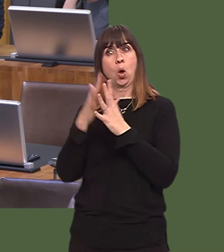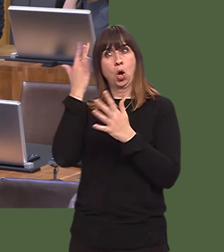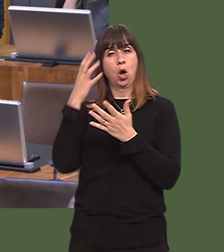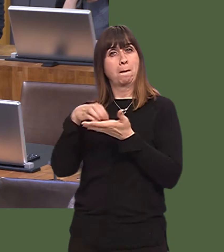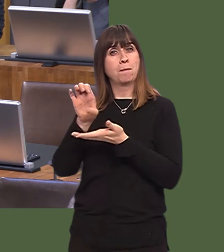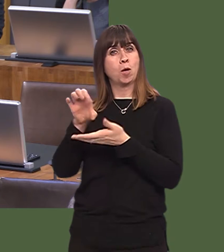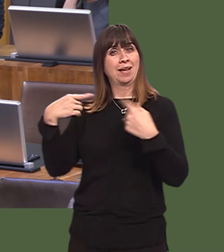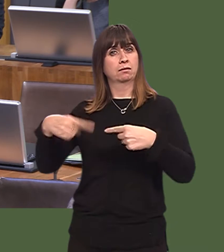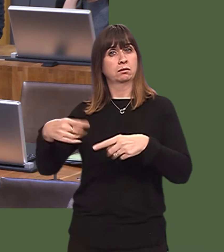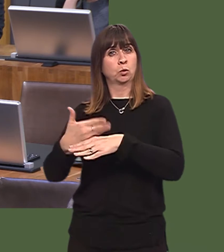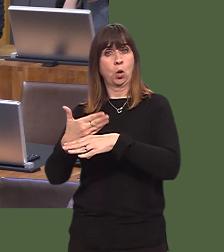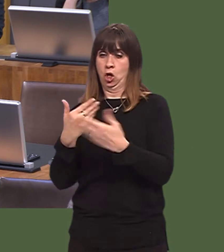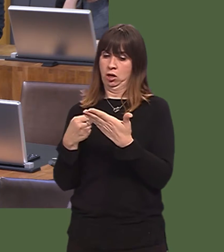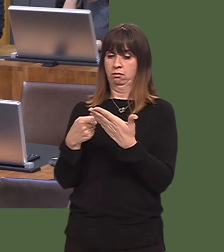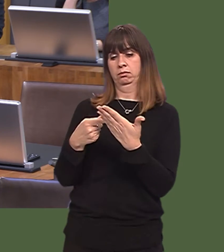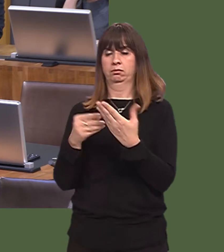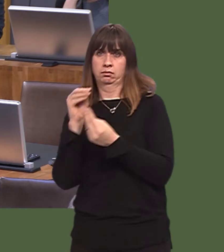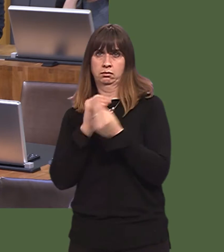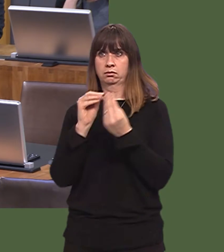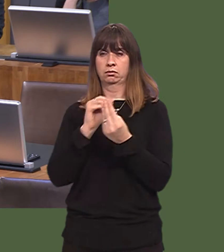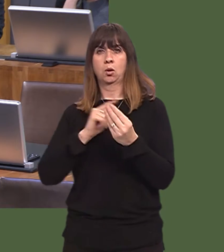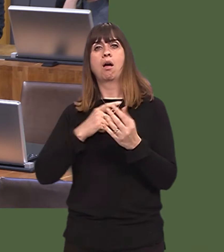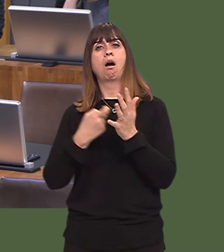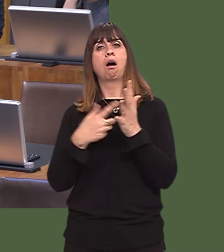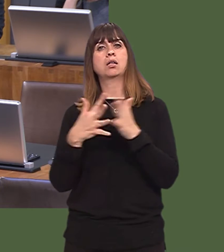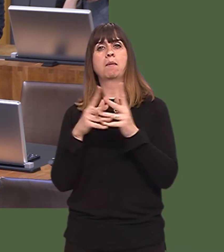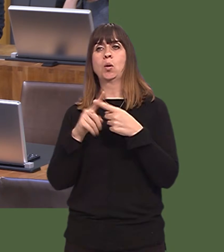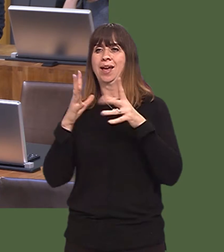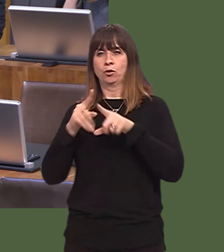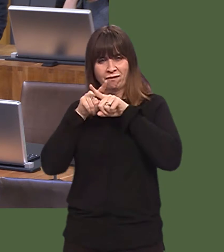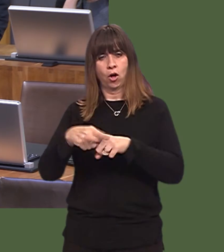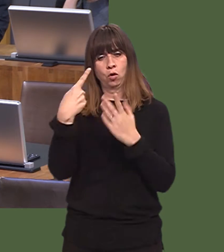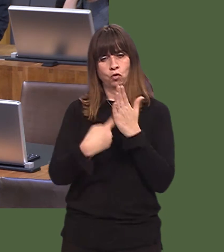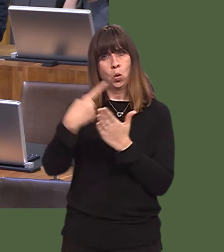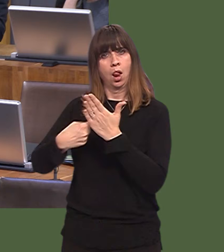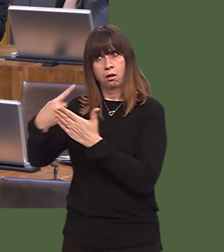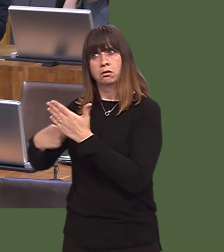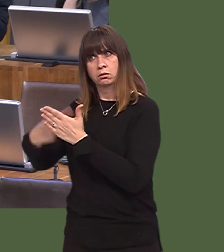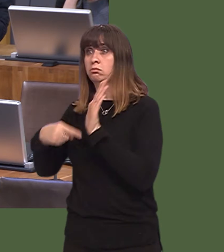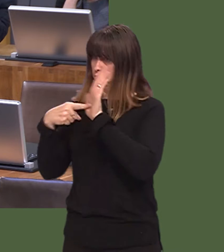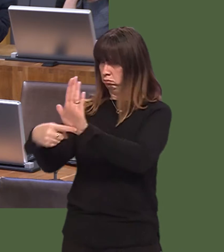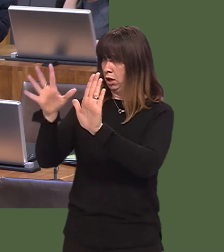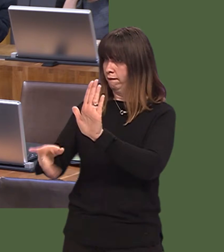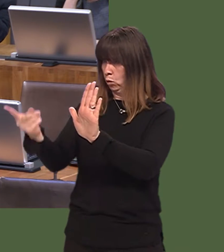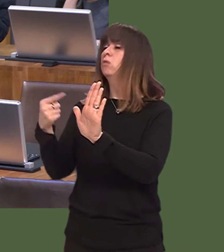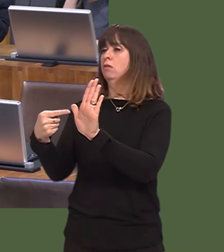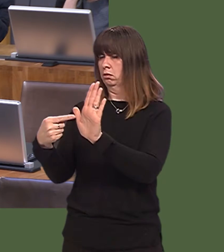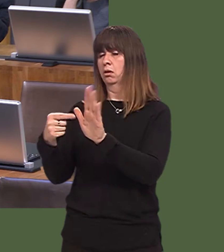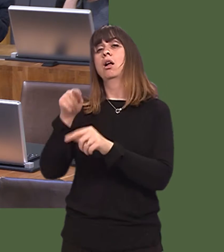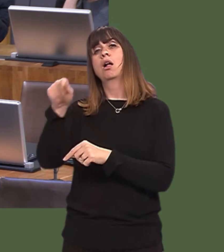That letter was accompanied by a formal request for an explanation of RWEís compliance plans, and the deadline for responding to the information request is 17 February.